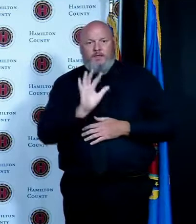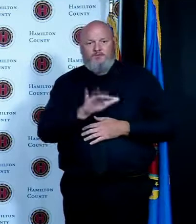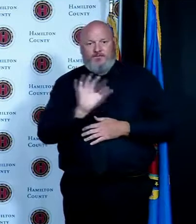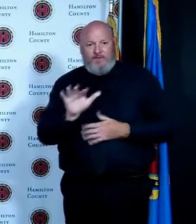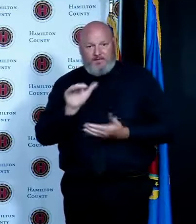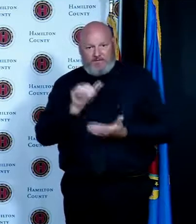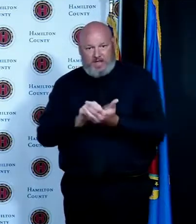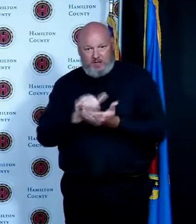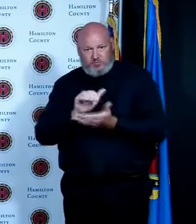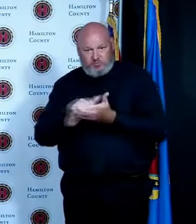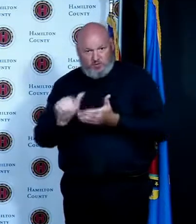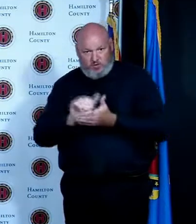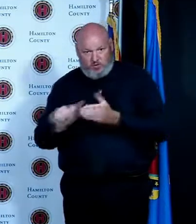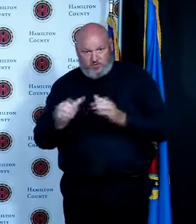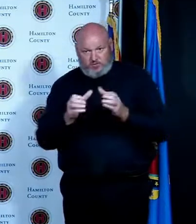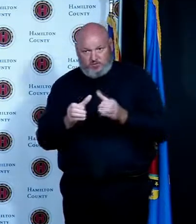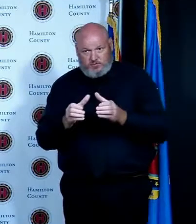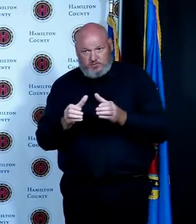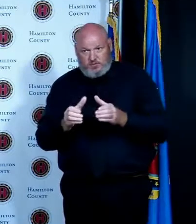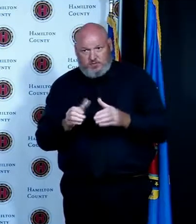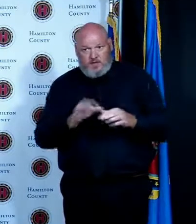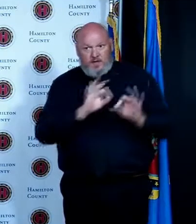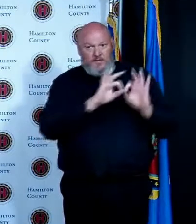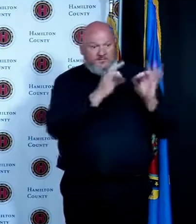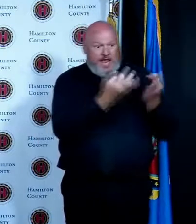so that gives you an idea of who will qualify